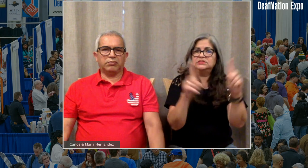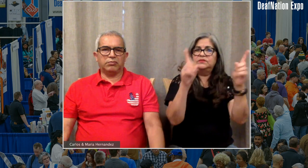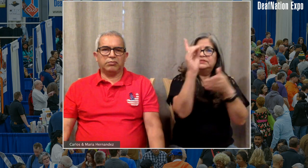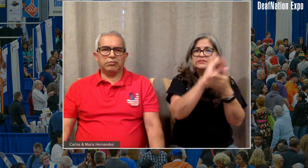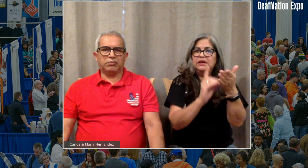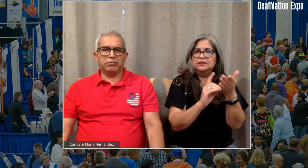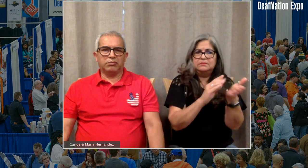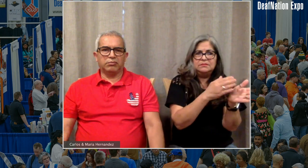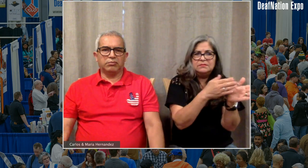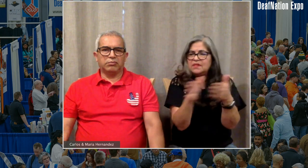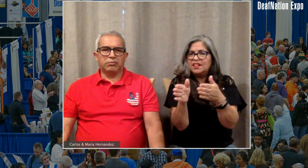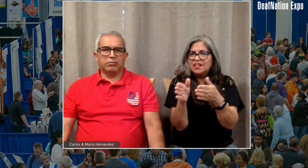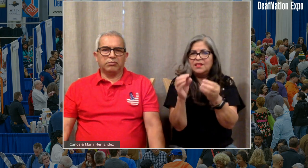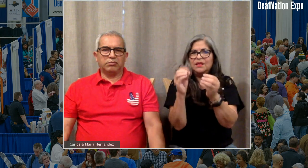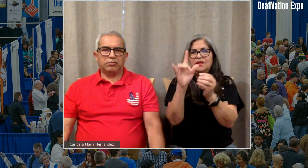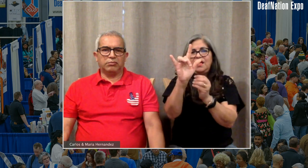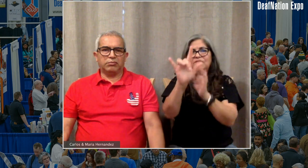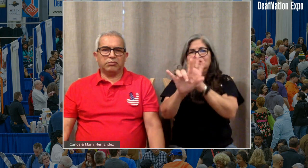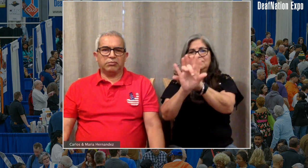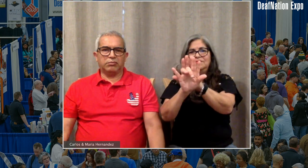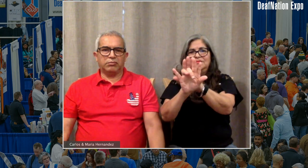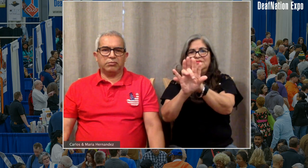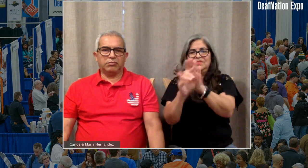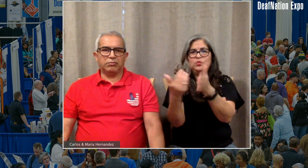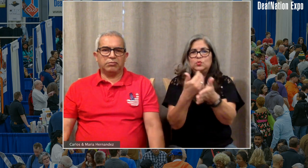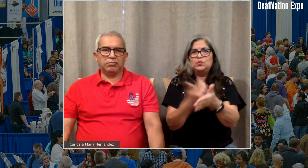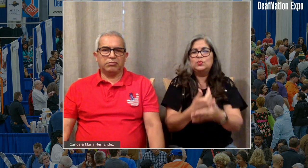make it a different design with the ILY, something new.